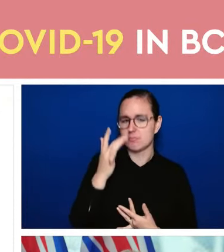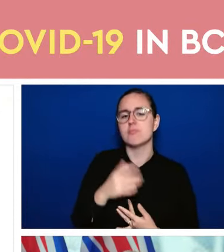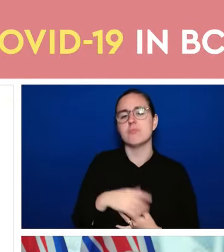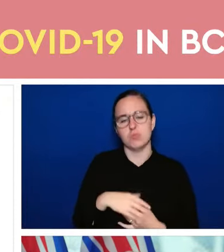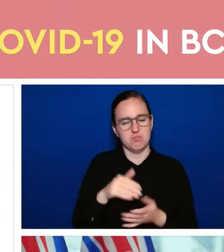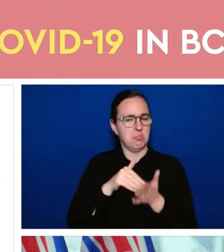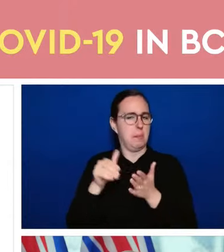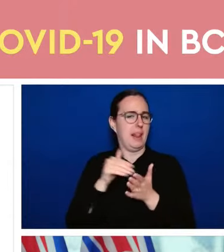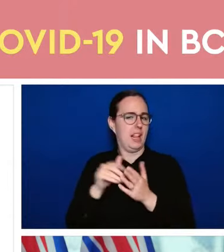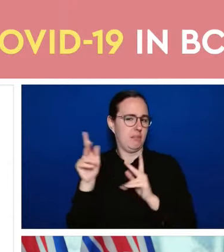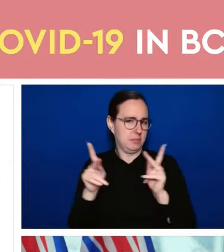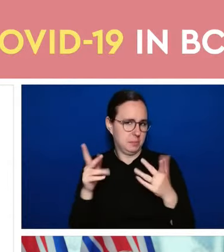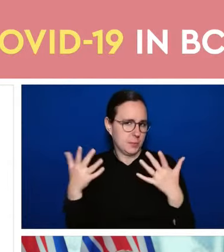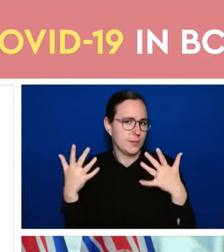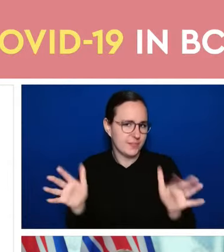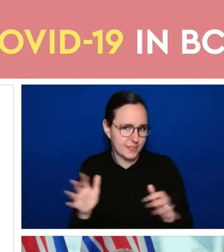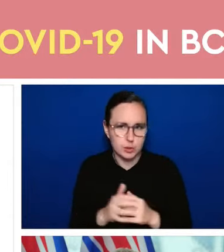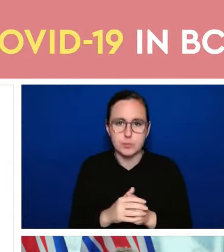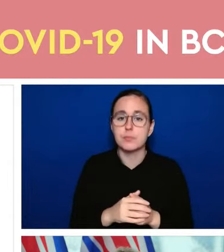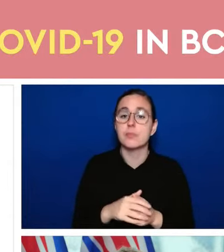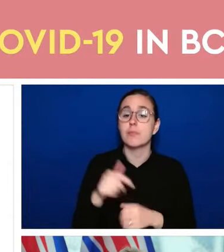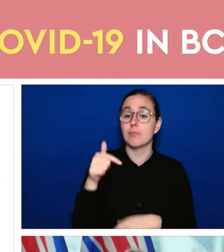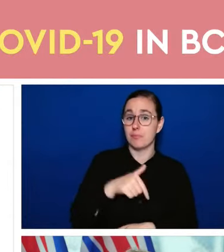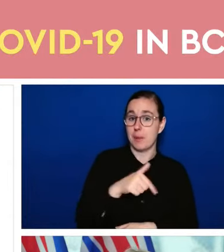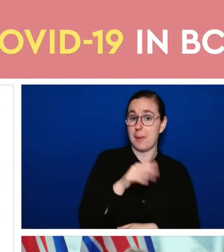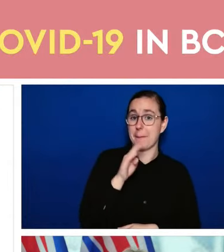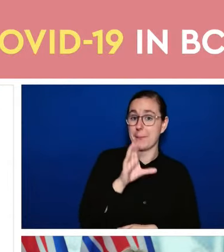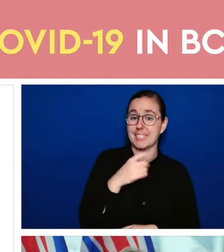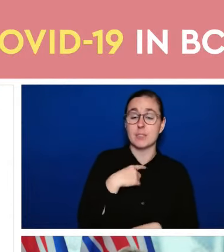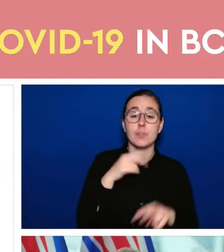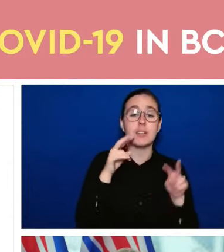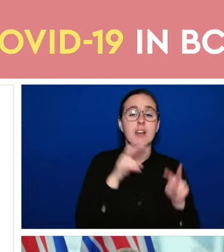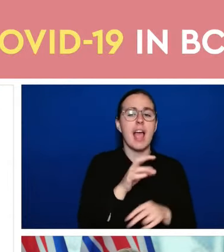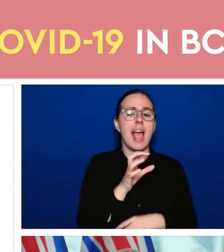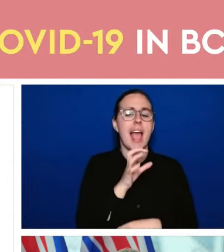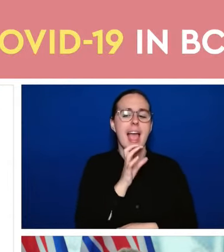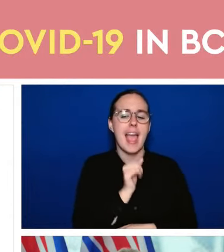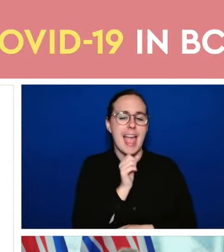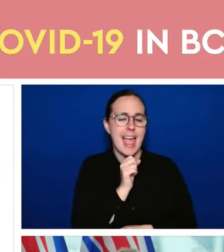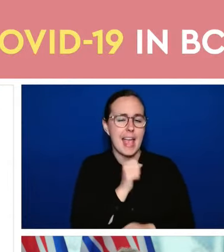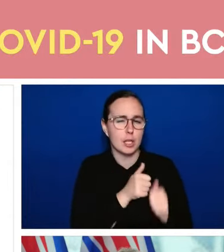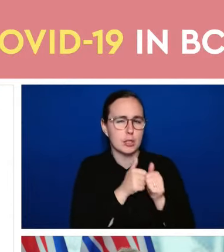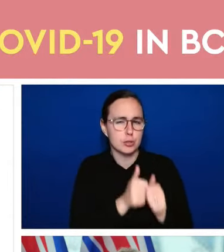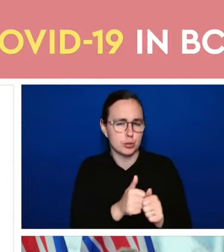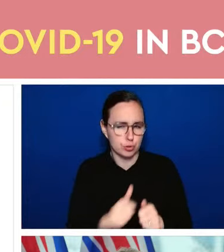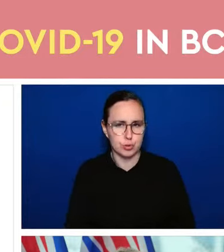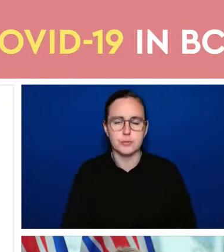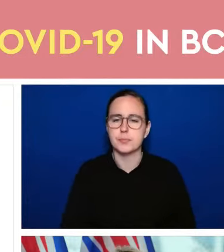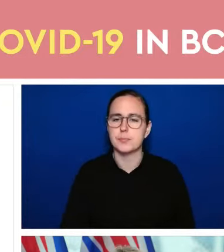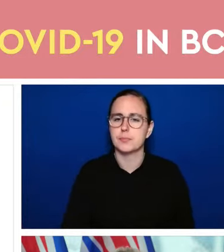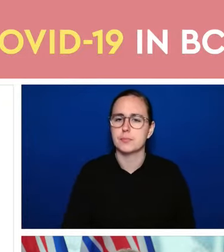the patterns by each and what this shows is that those who were vaccinated early and had